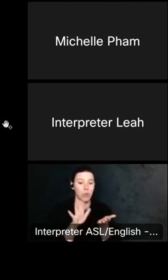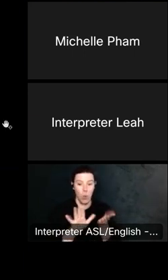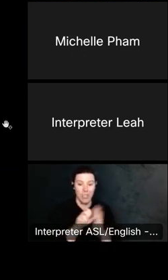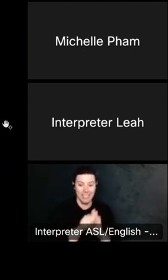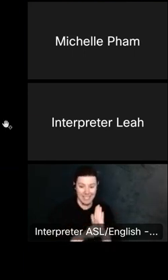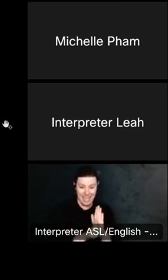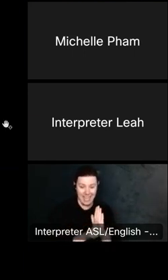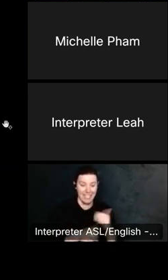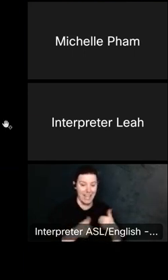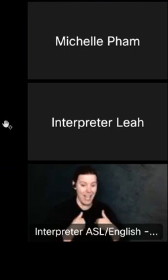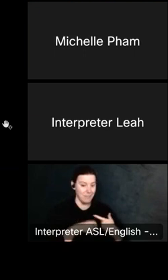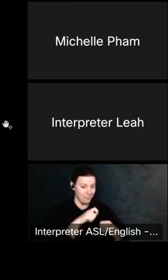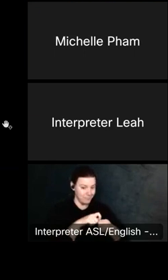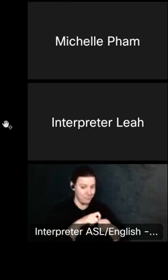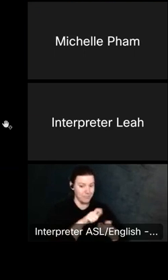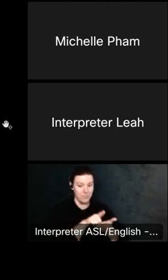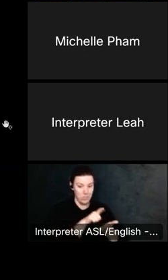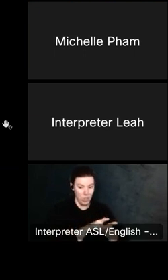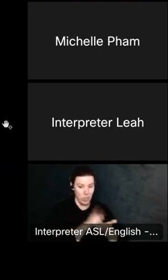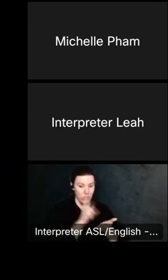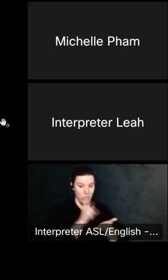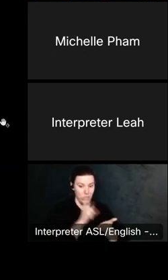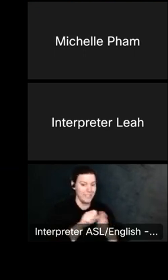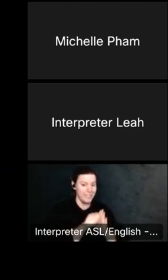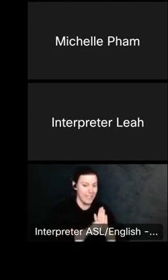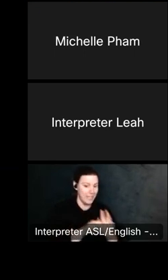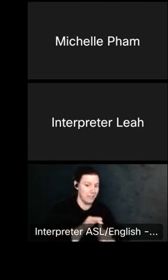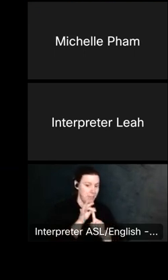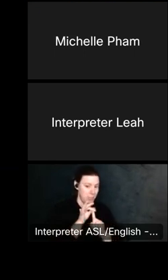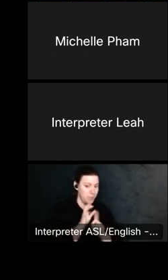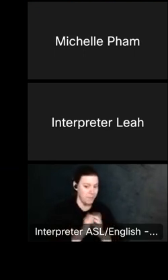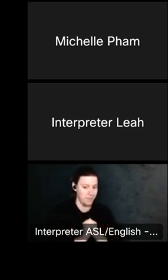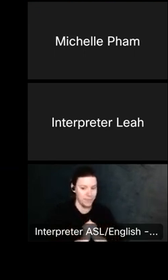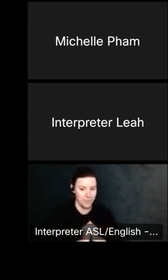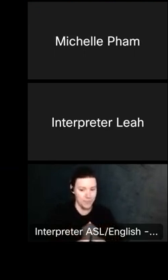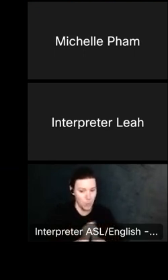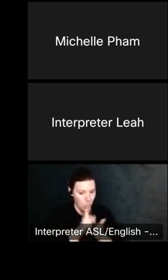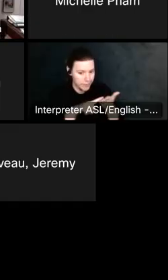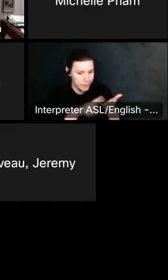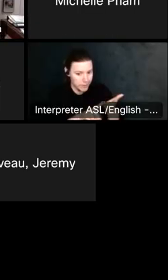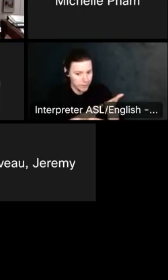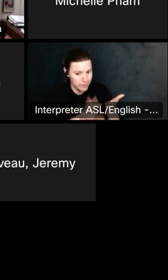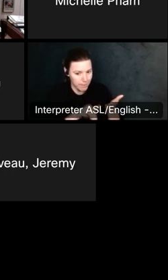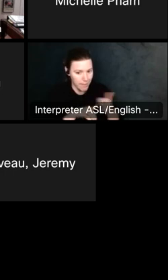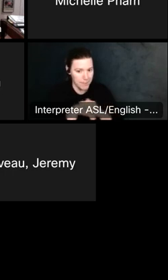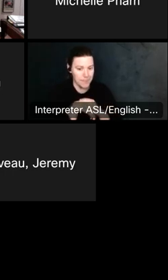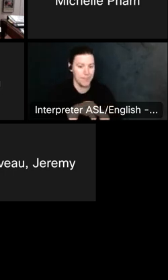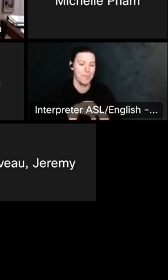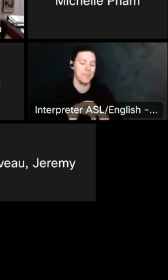Or otherwise, so thank you very much. Thank you Adam. That was wonderful.